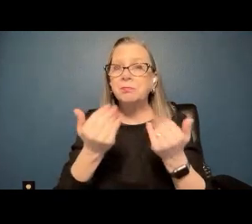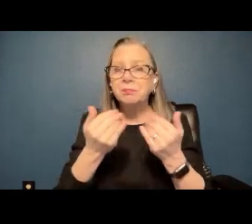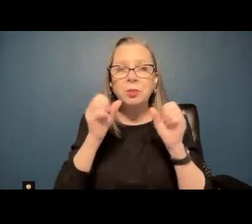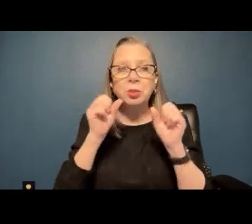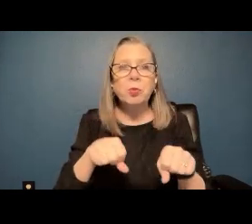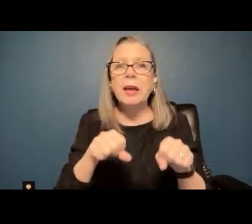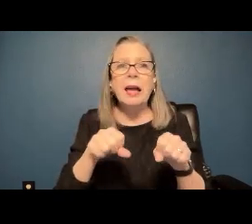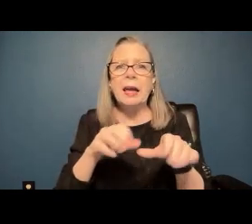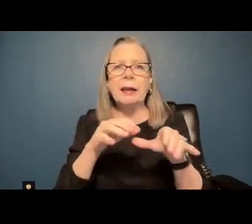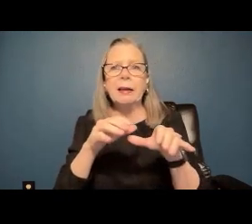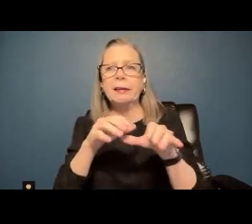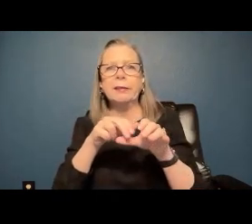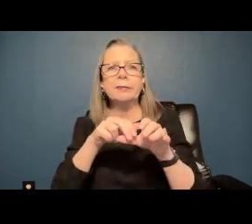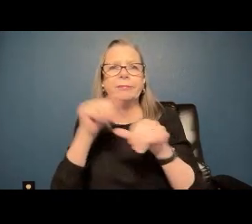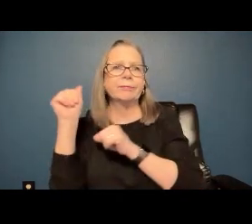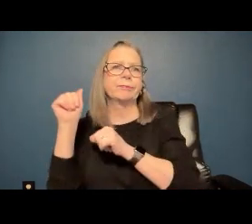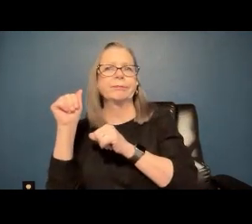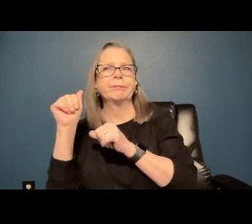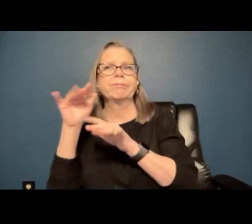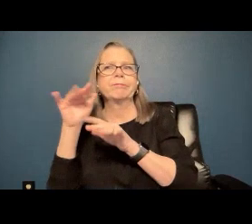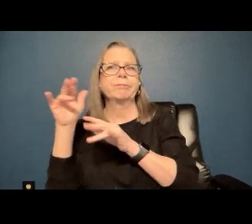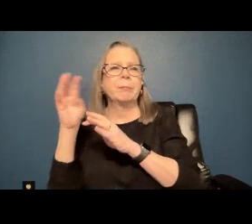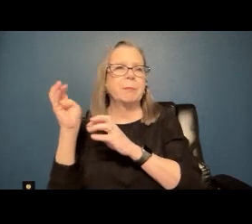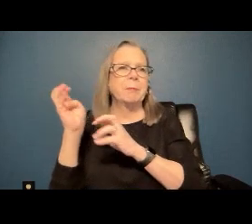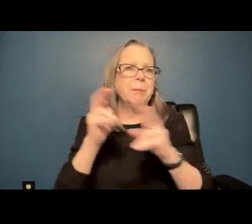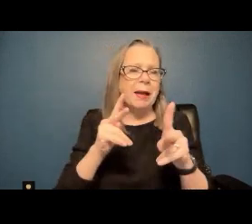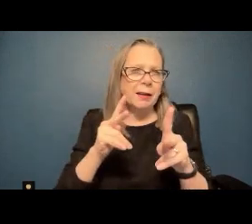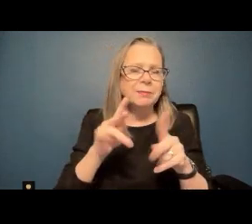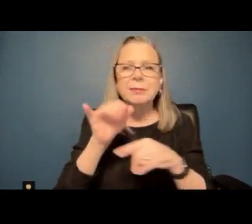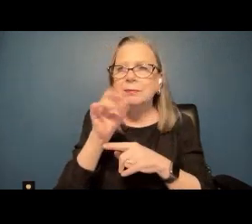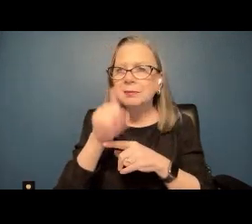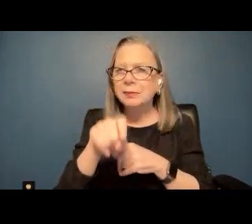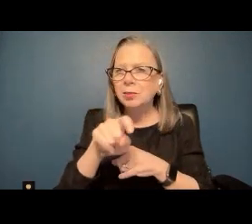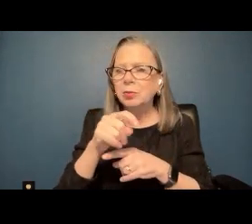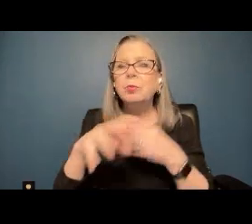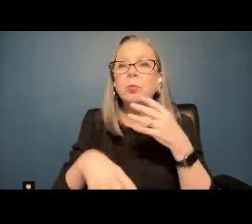We don't have any breaks in today's session, but you're welcome to sit, stand,